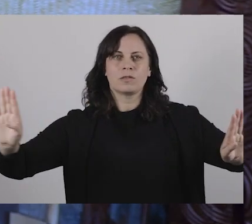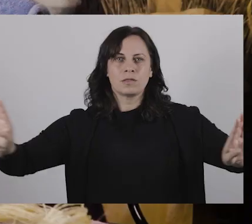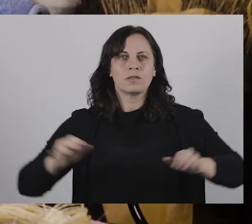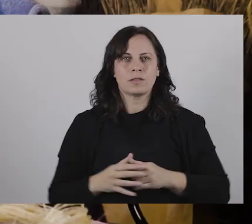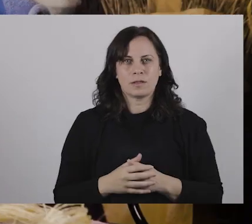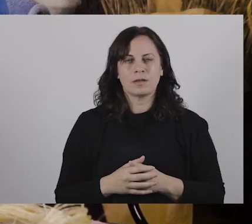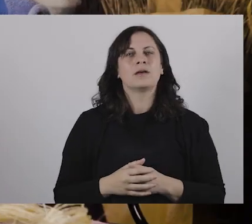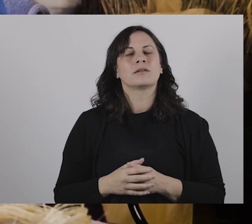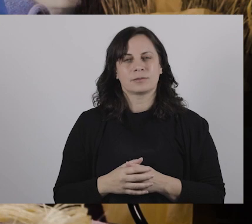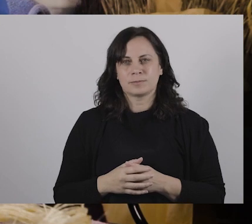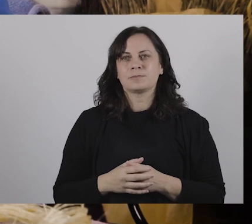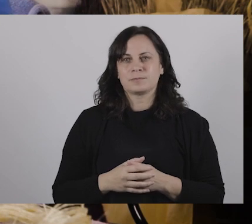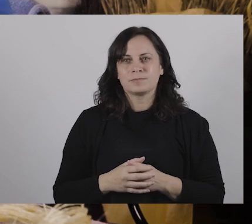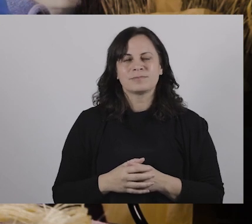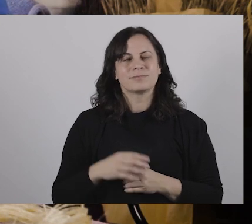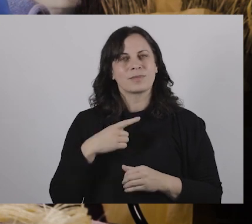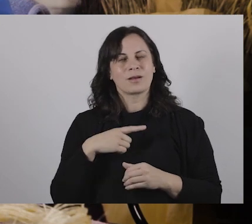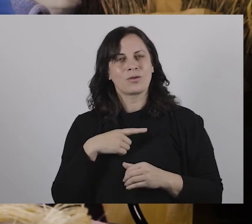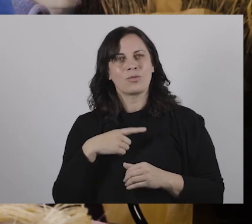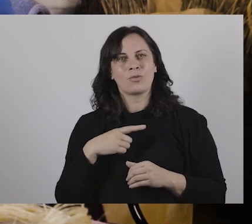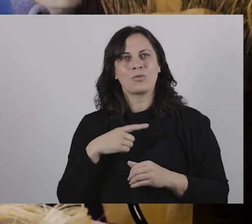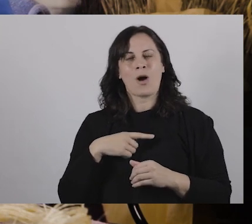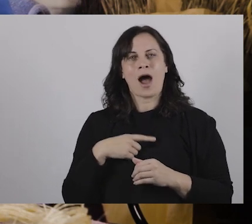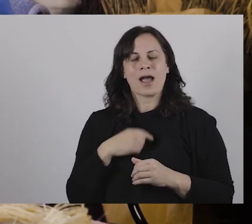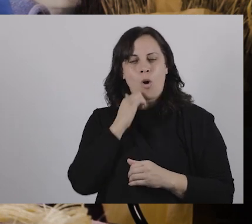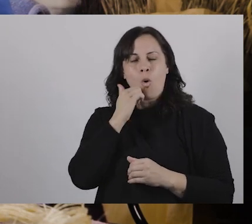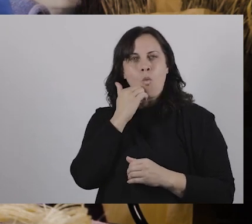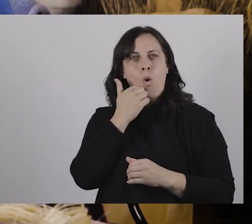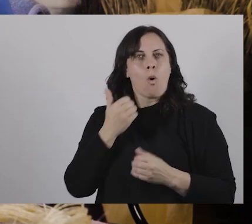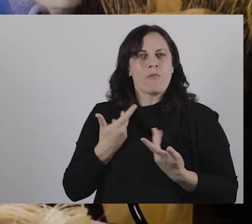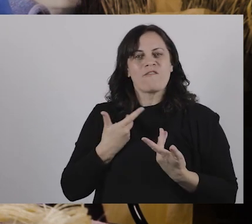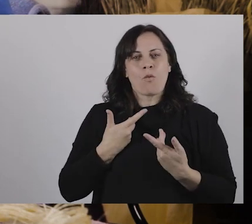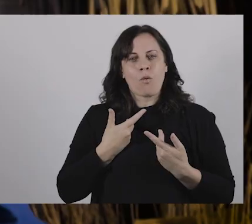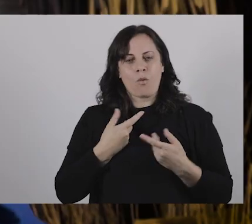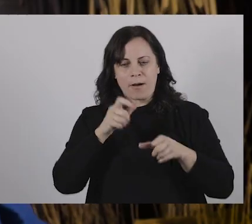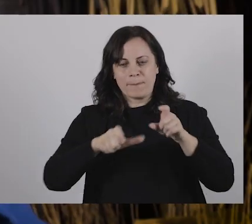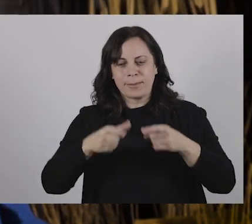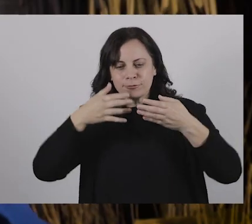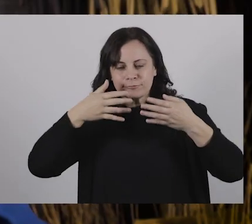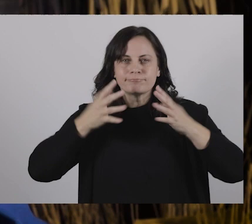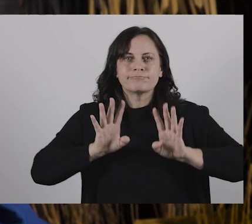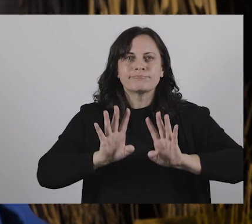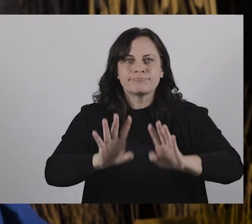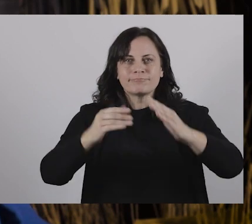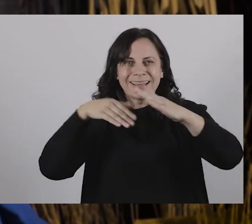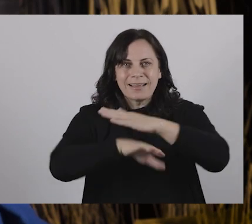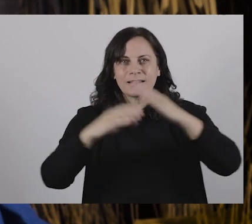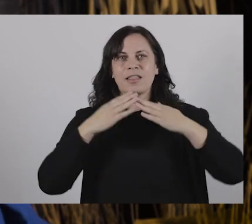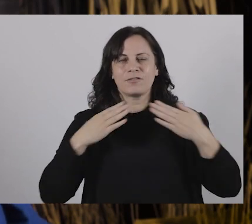in terms of the insulation and the warmth of our people. The aspirations that I see